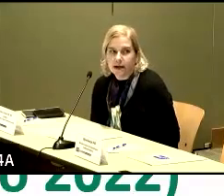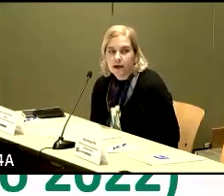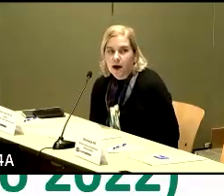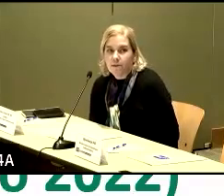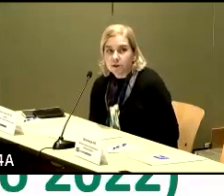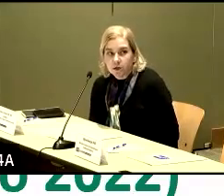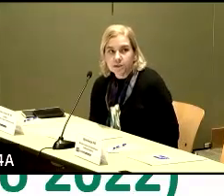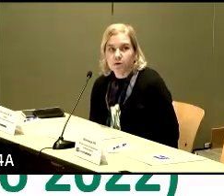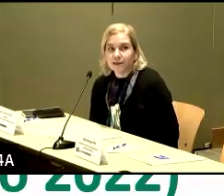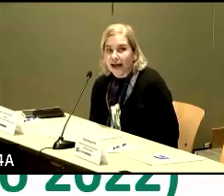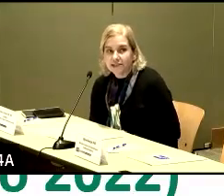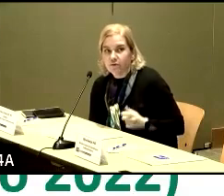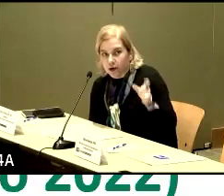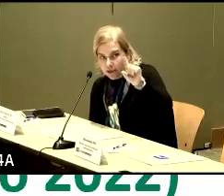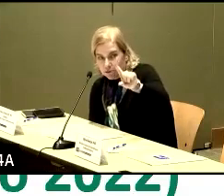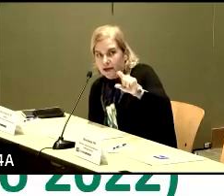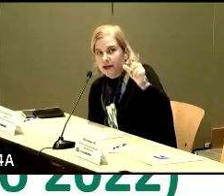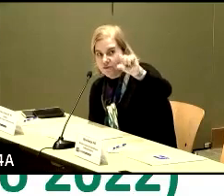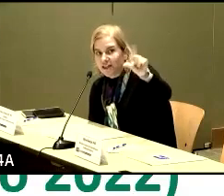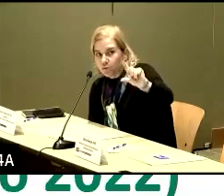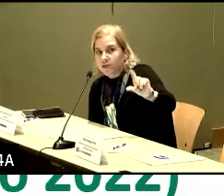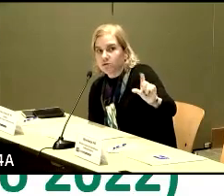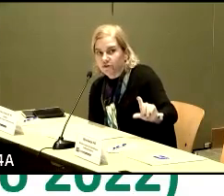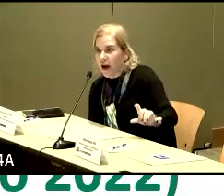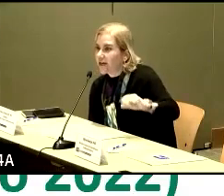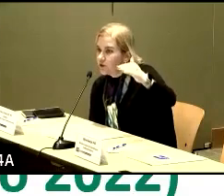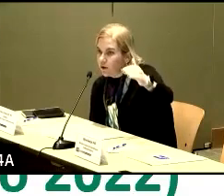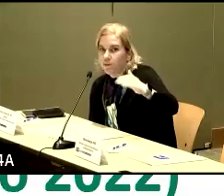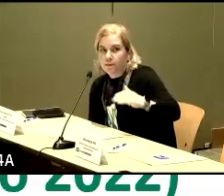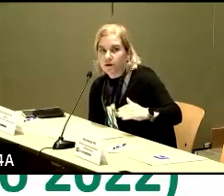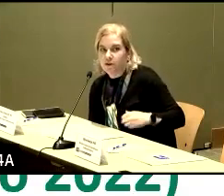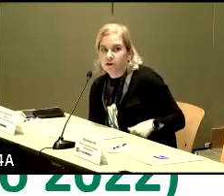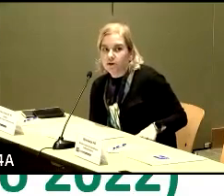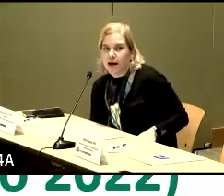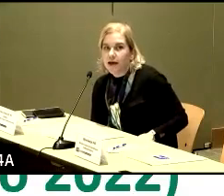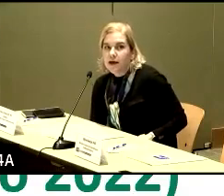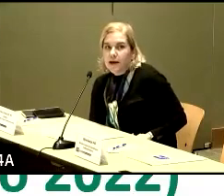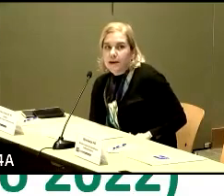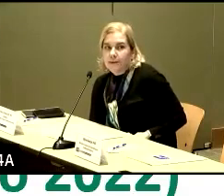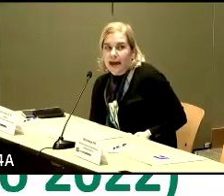But there's also lots of work. On the right, again, we've got the Resource for Action, whether people are funded or not.